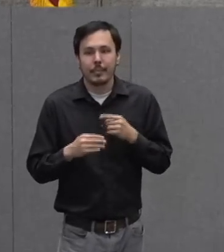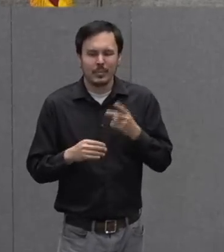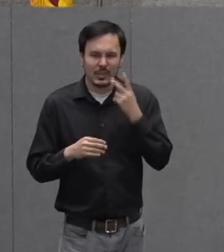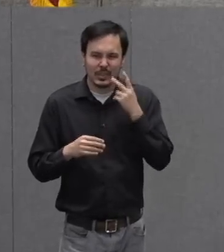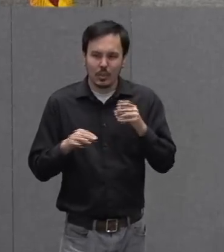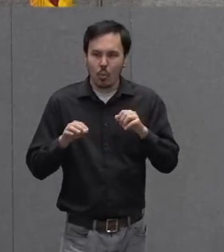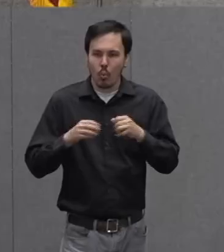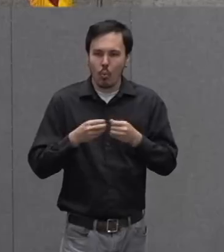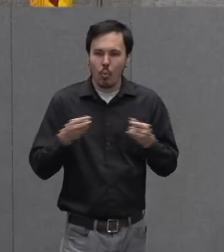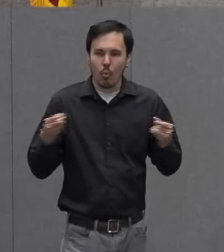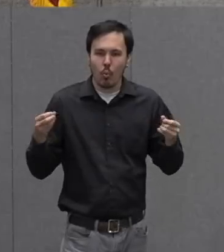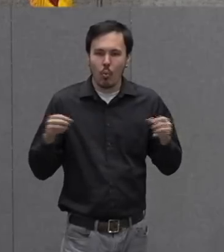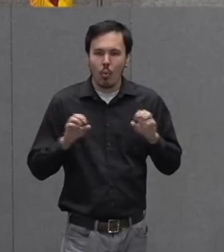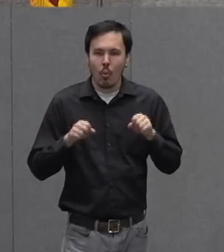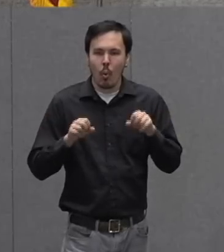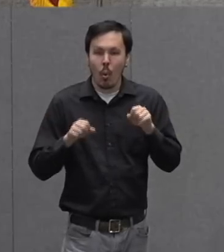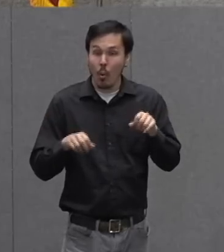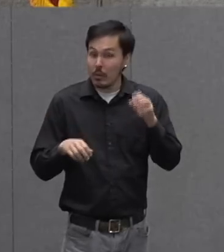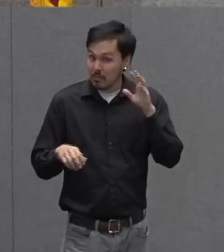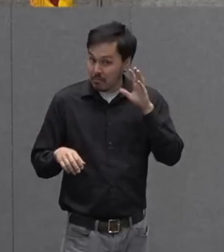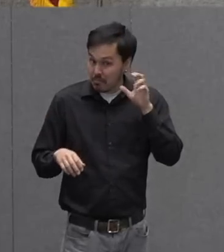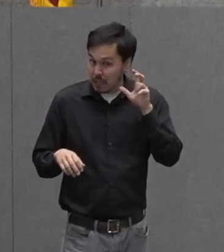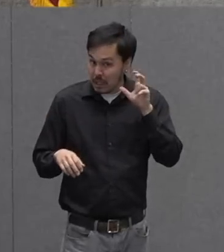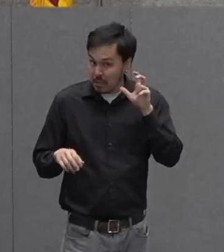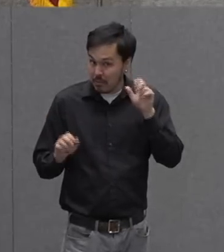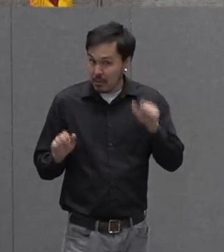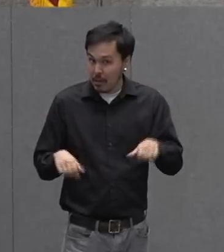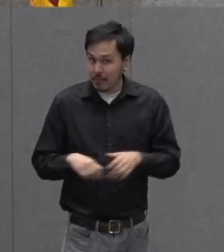(plastic wrap sticking) Can you hear it? It's sticky.